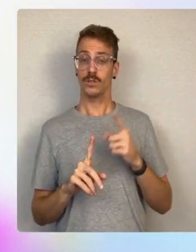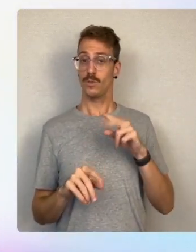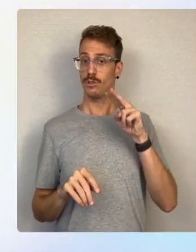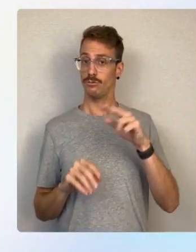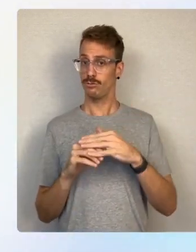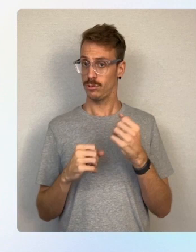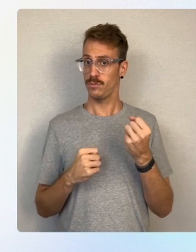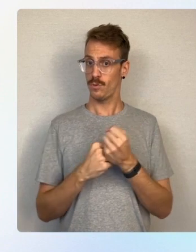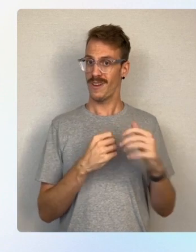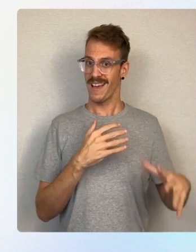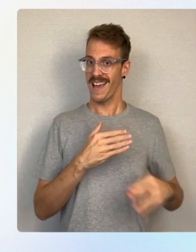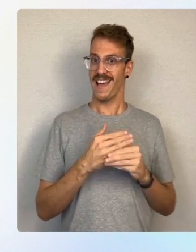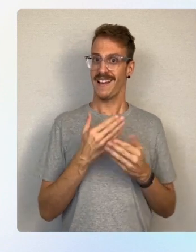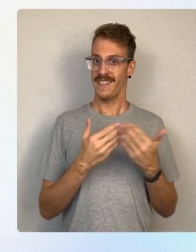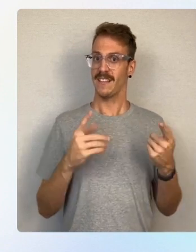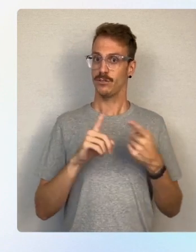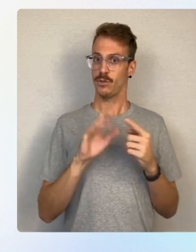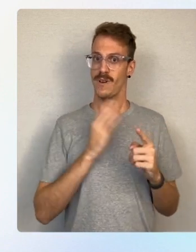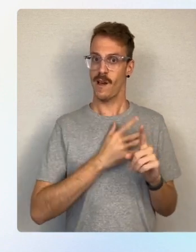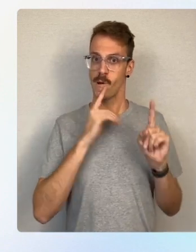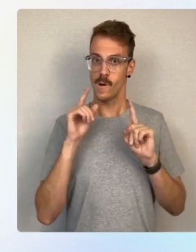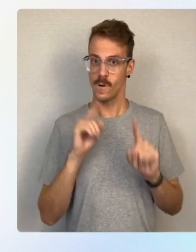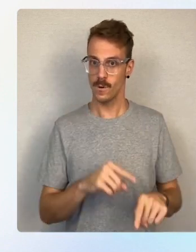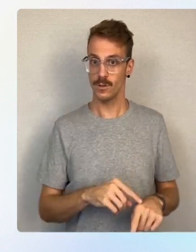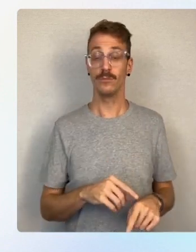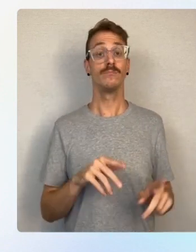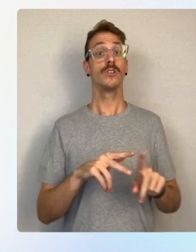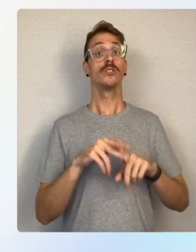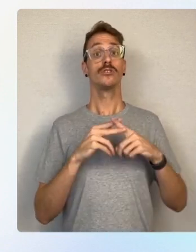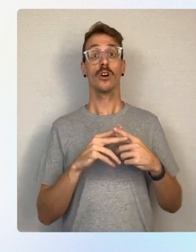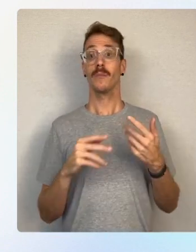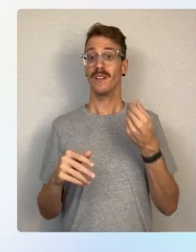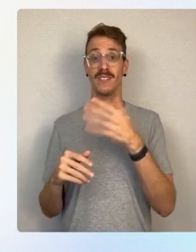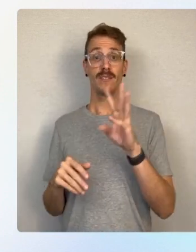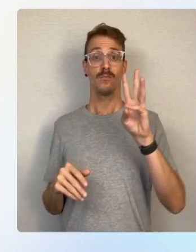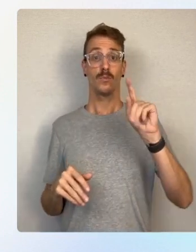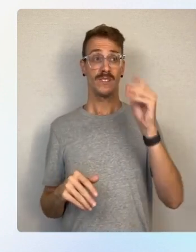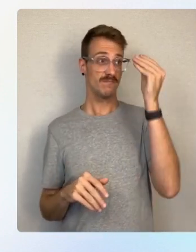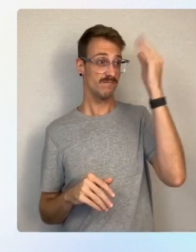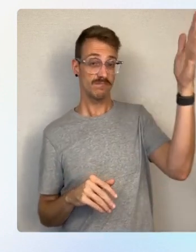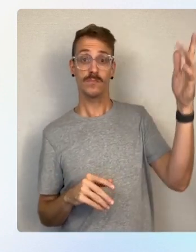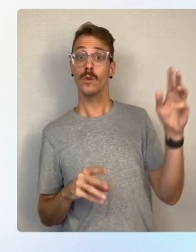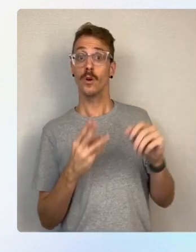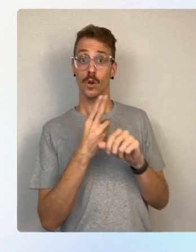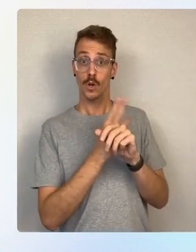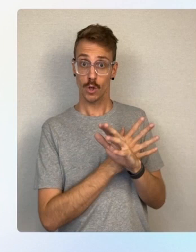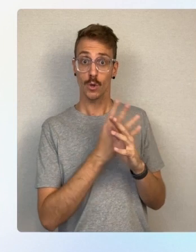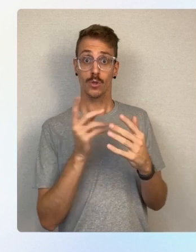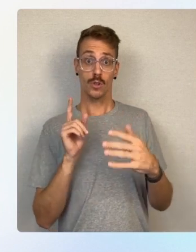First, we're looking to support adding items to the order. We start by letting Wit know